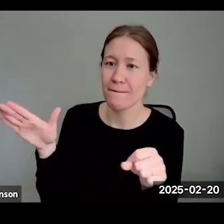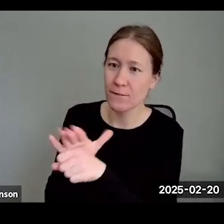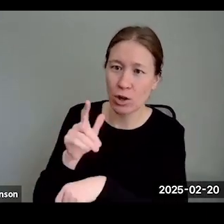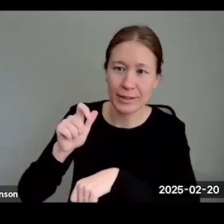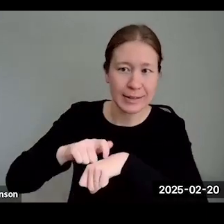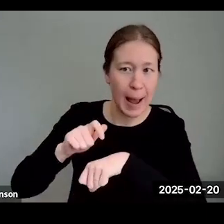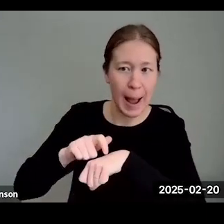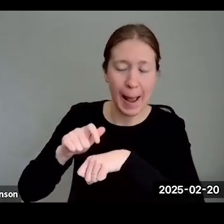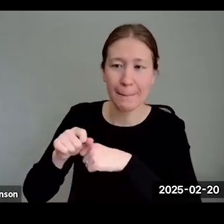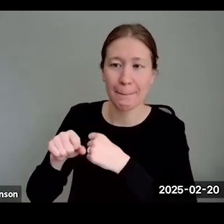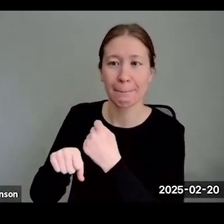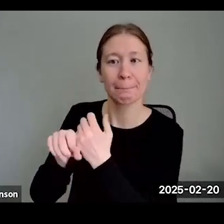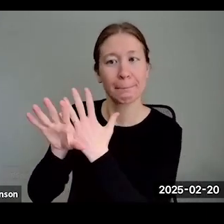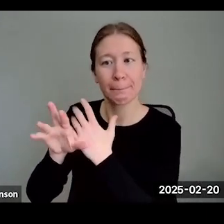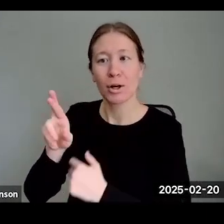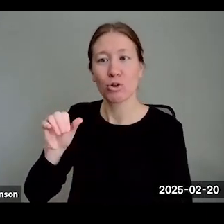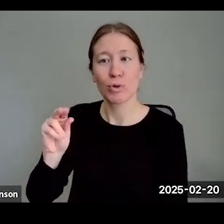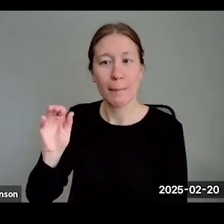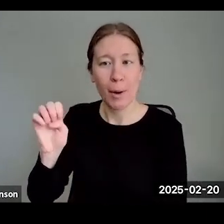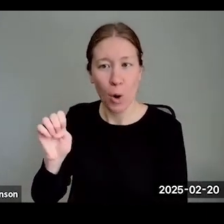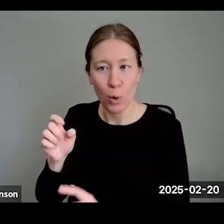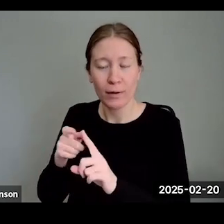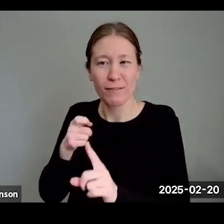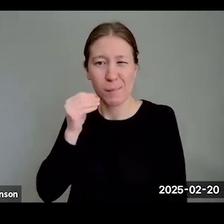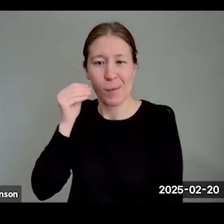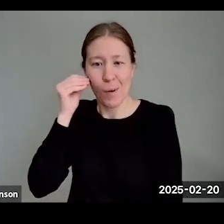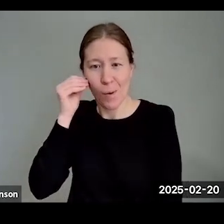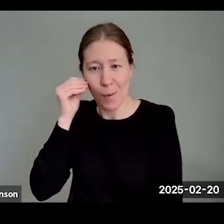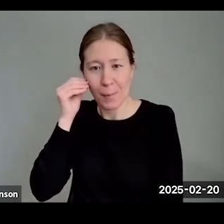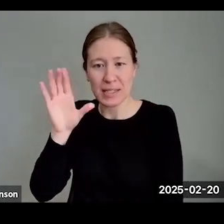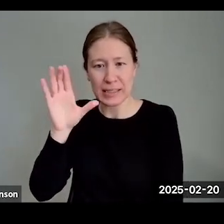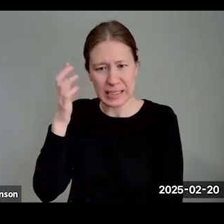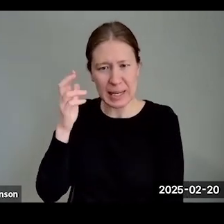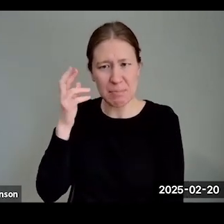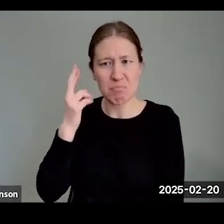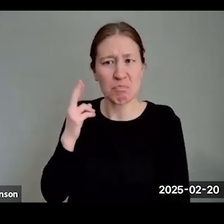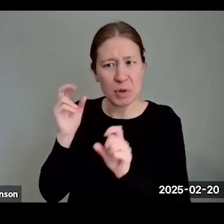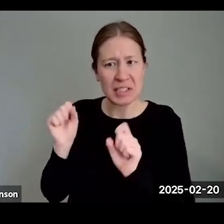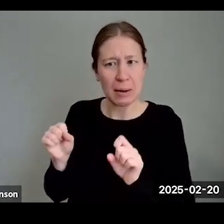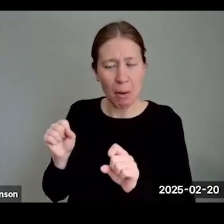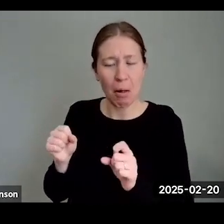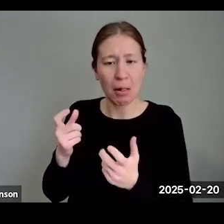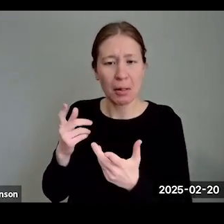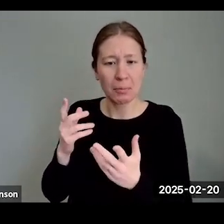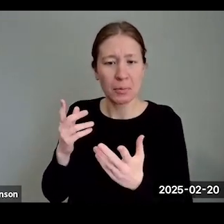given the information that we have available to us? And this is a simple yes or no answer.